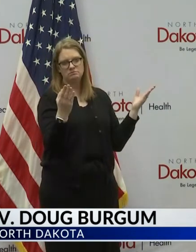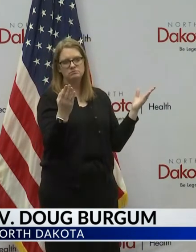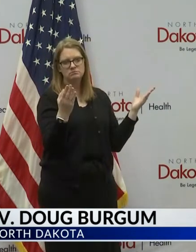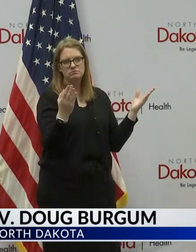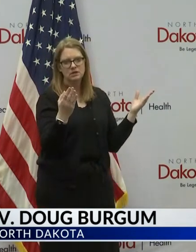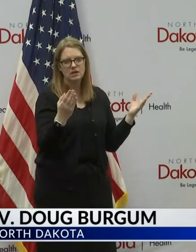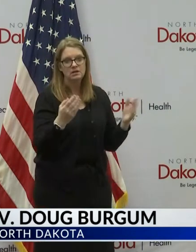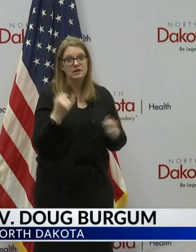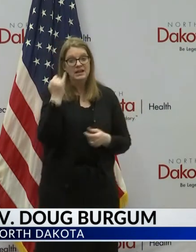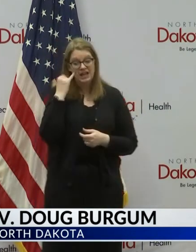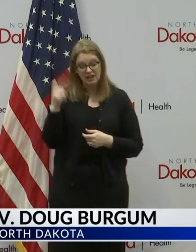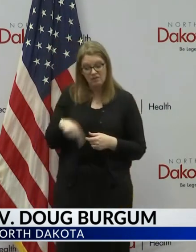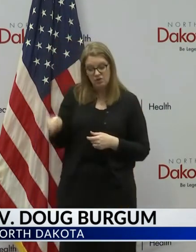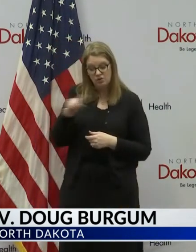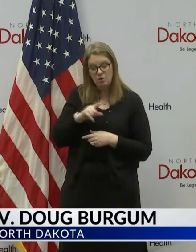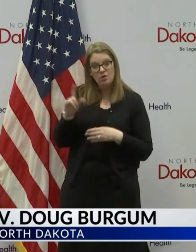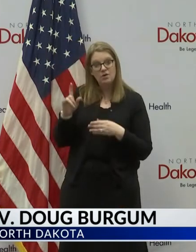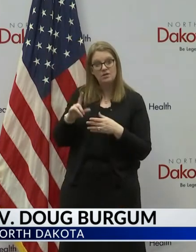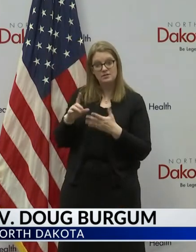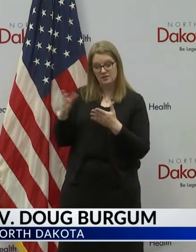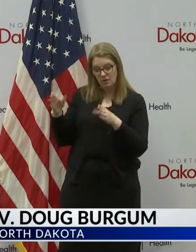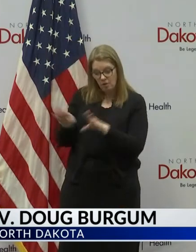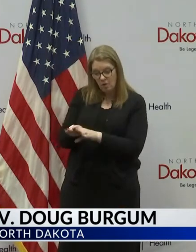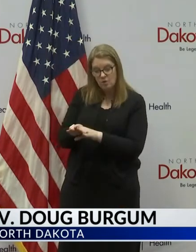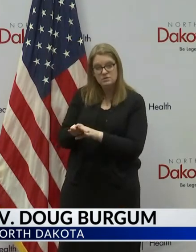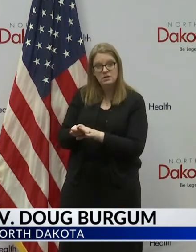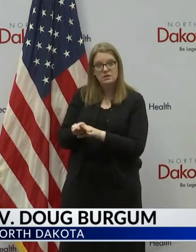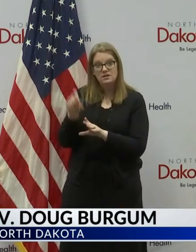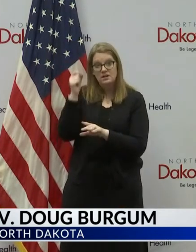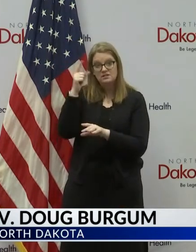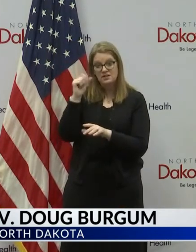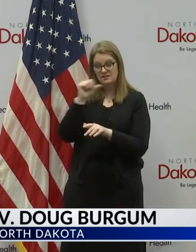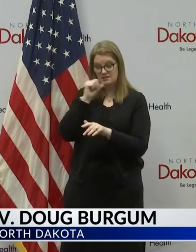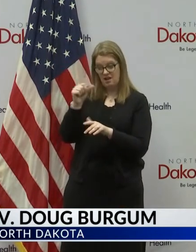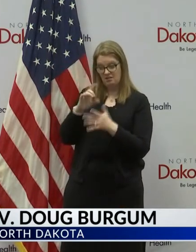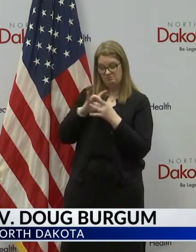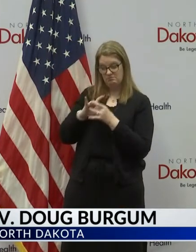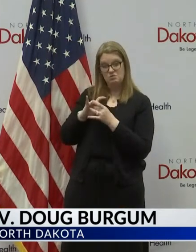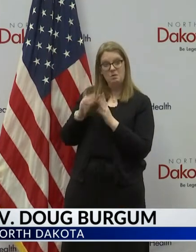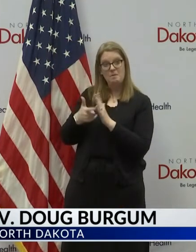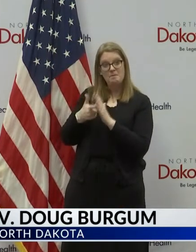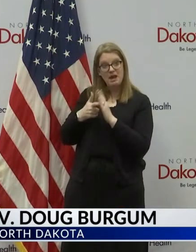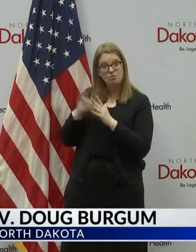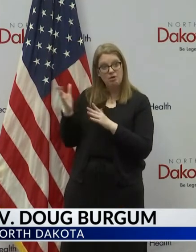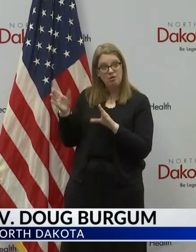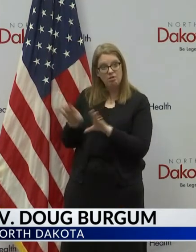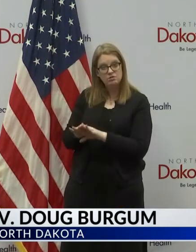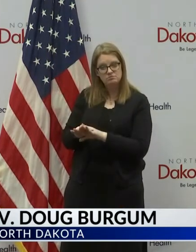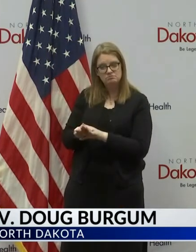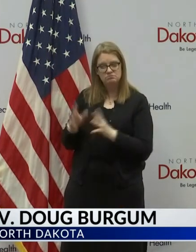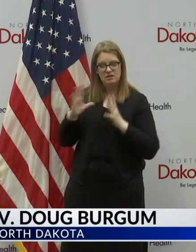SO AGAIN THE MAJORITY OF OUR ECONOMY NEVER CLOSED. AND IF YOU ARE CLOSED AND YOU